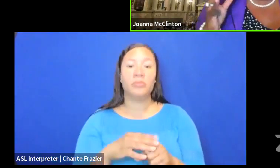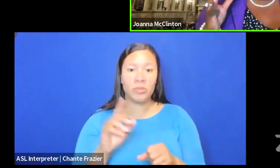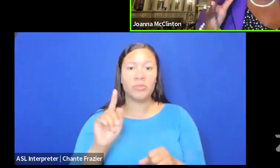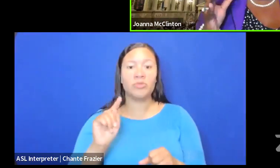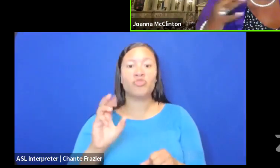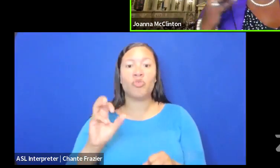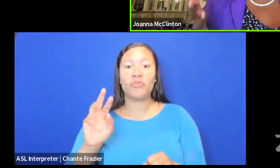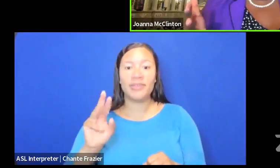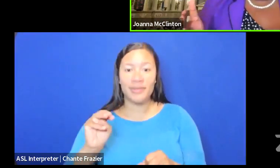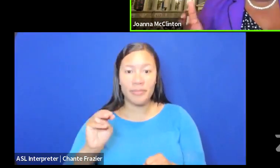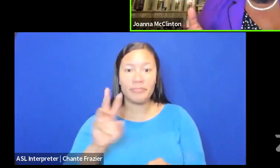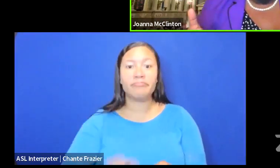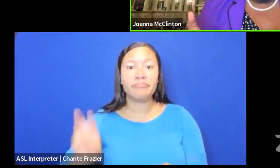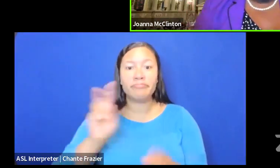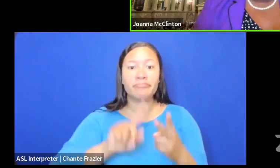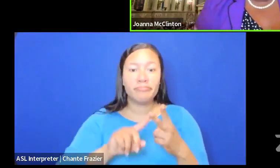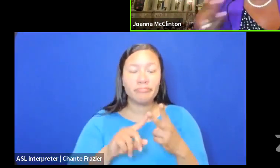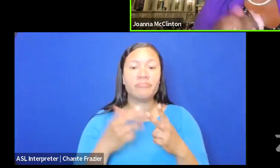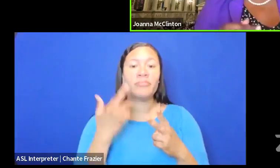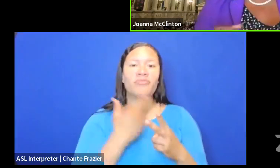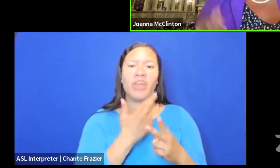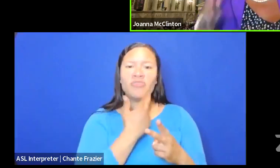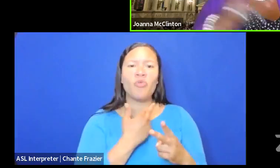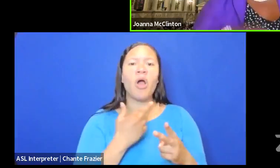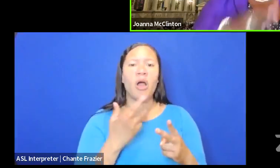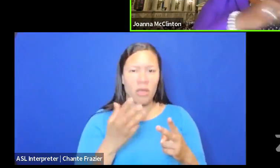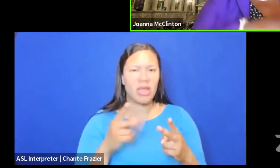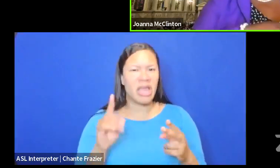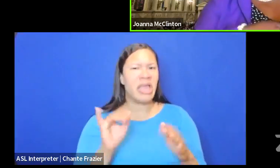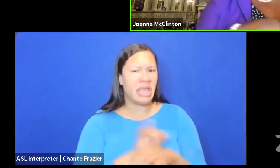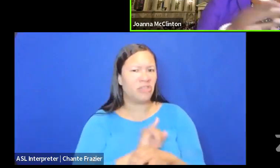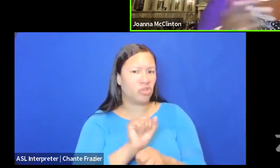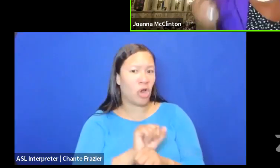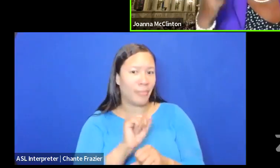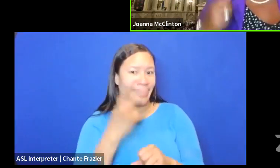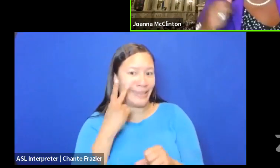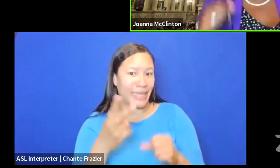many